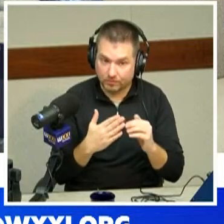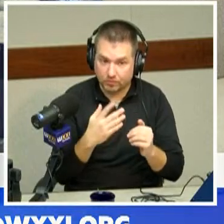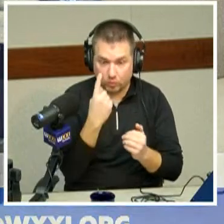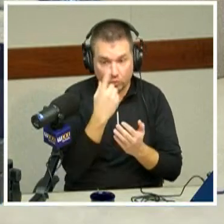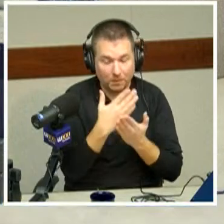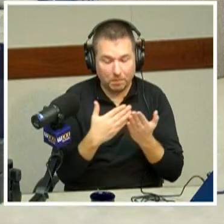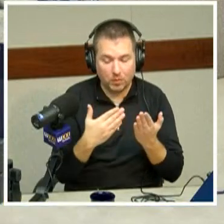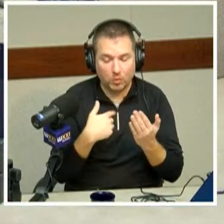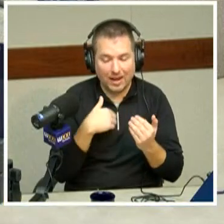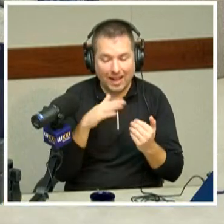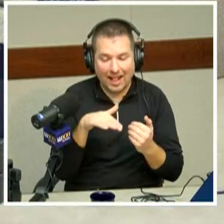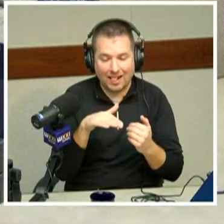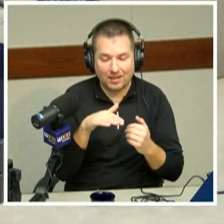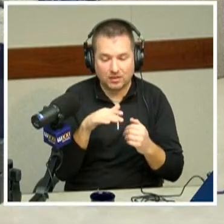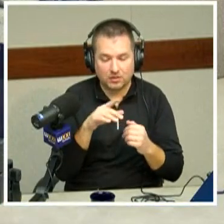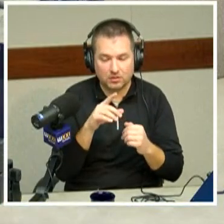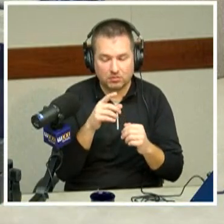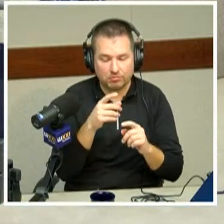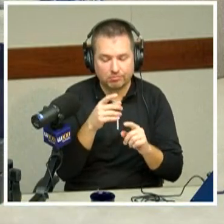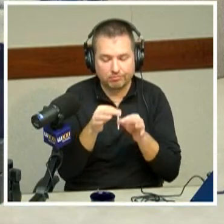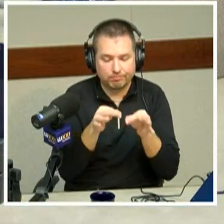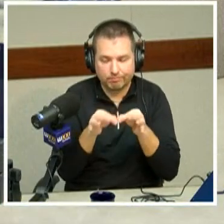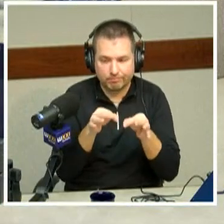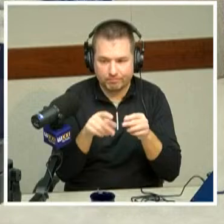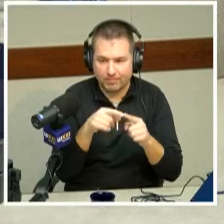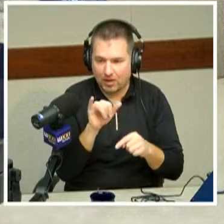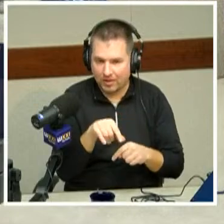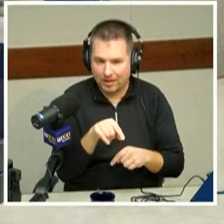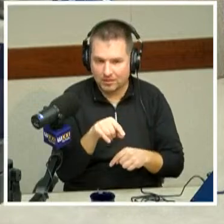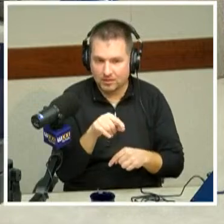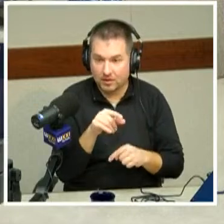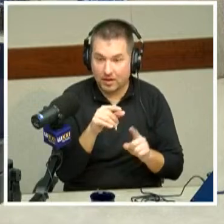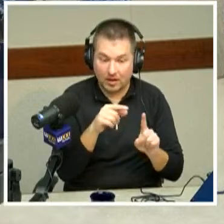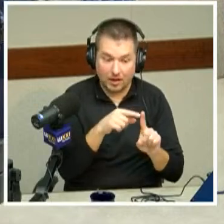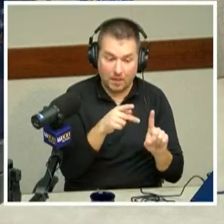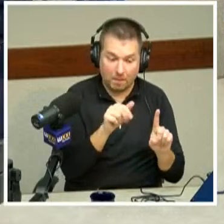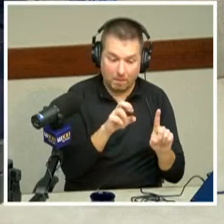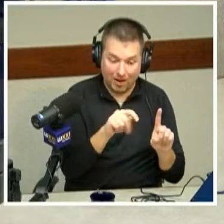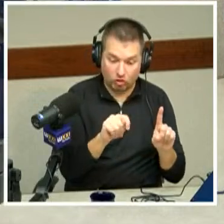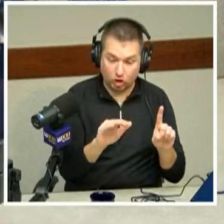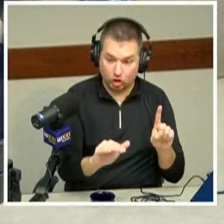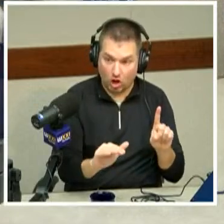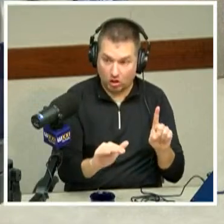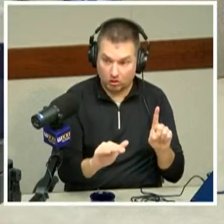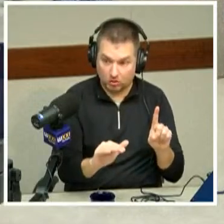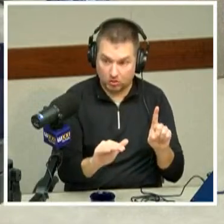get a lot of chance to talk about about this uh parent child communication that between